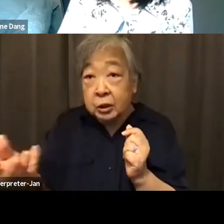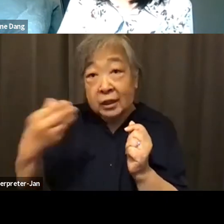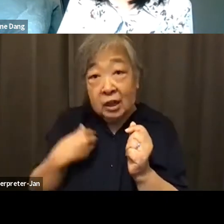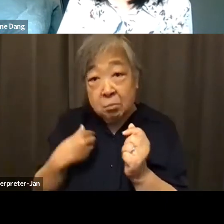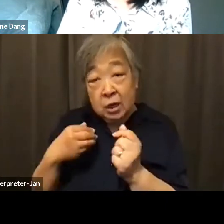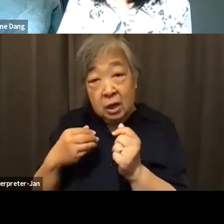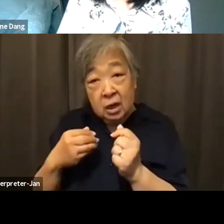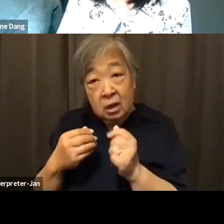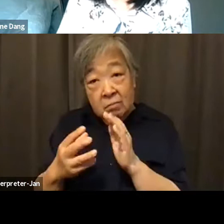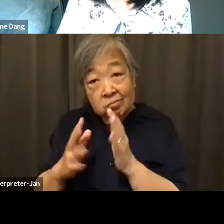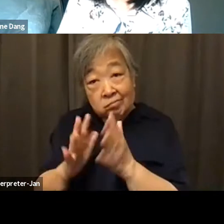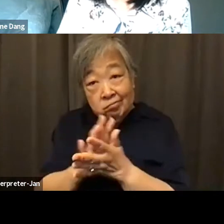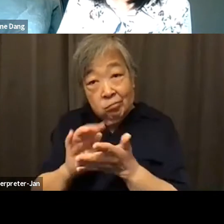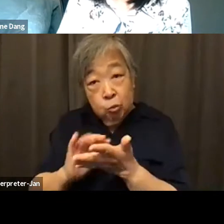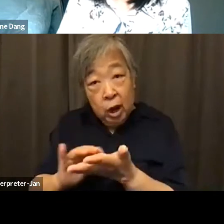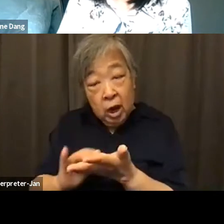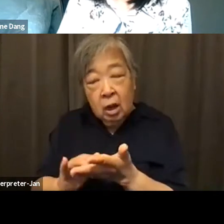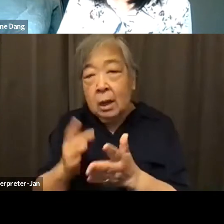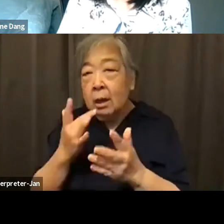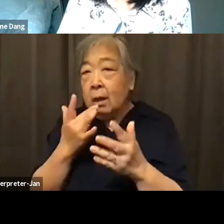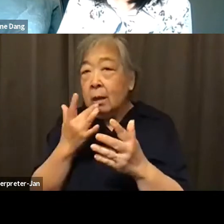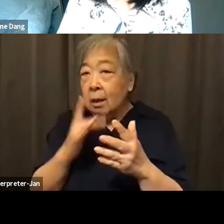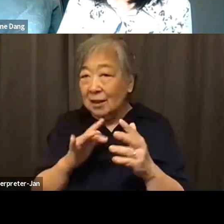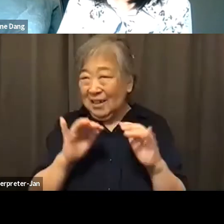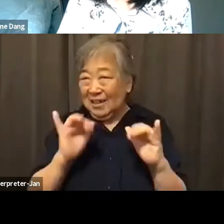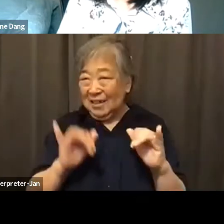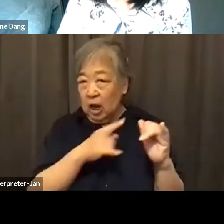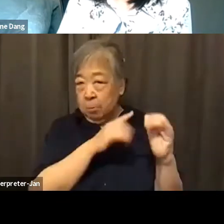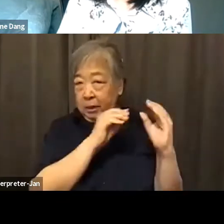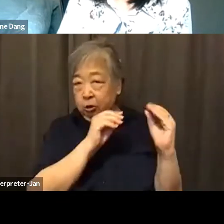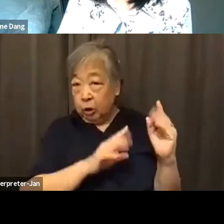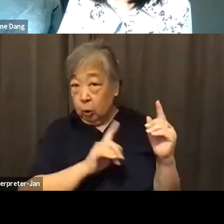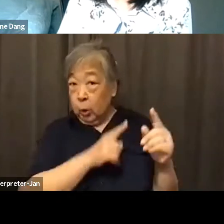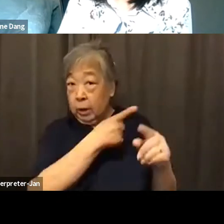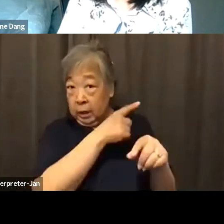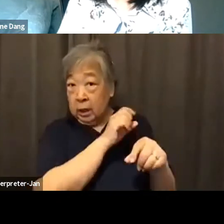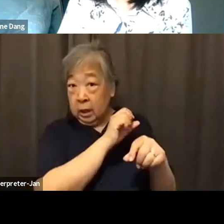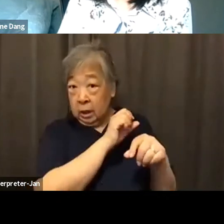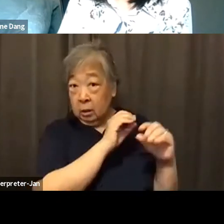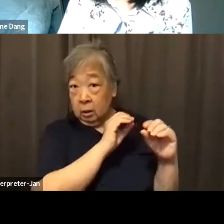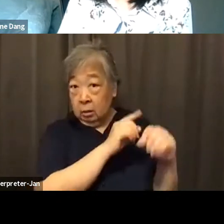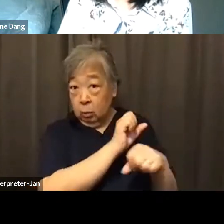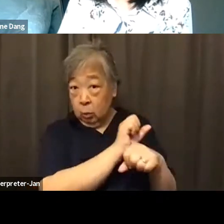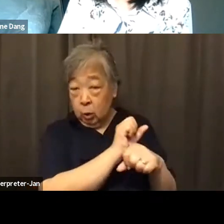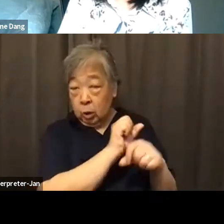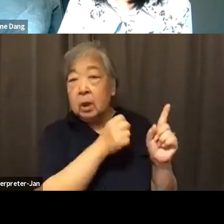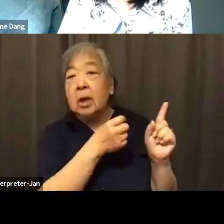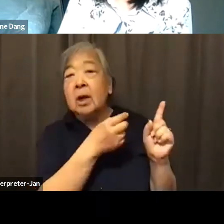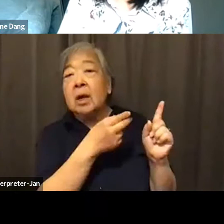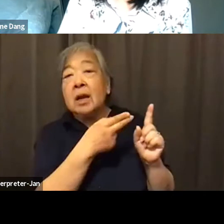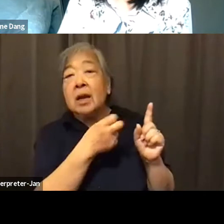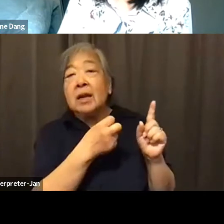Thankfully, the same instructor in the school he works at, he had access to an embosser, a Braille printer,